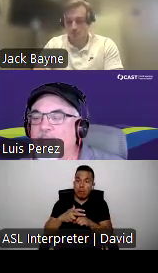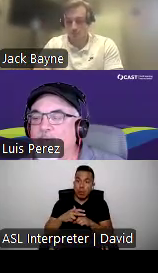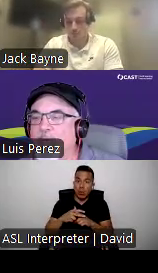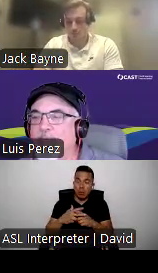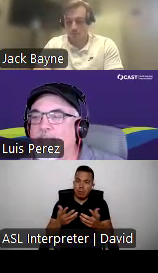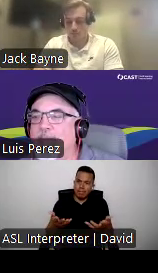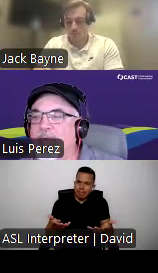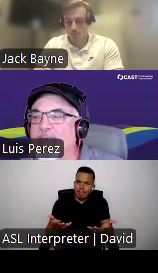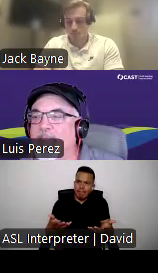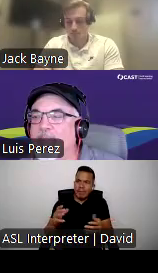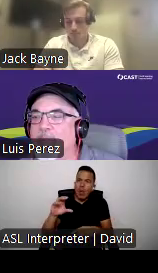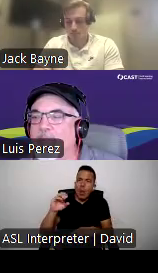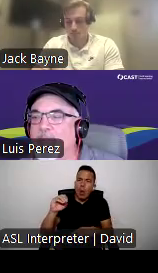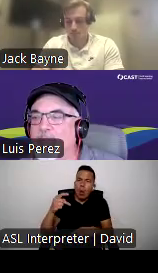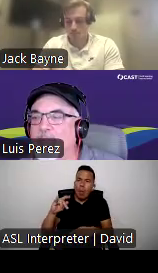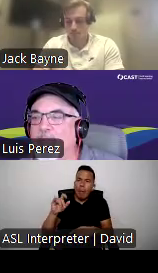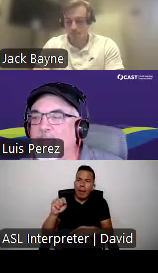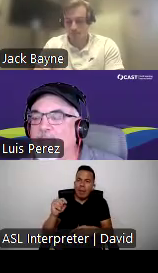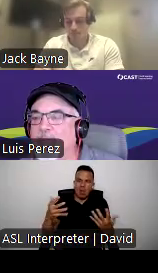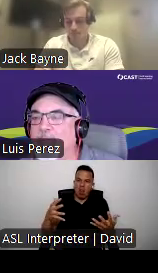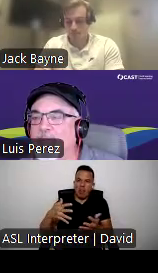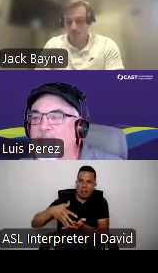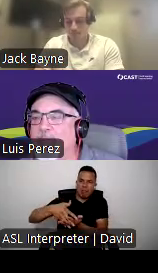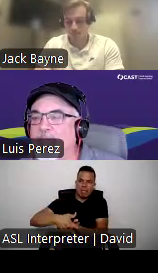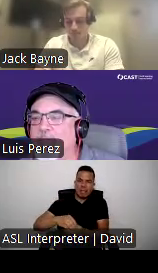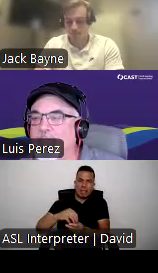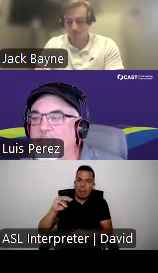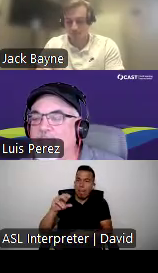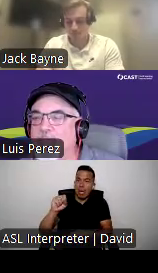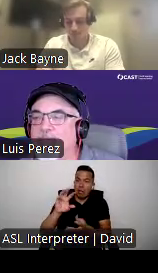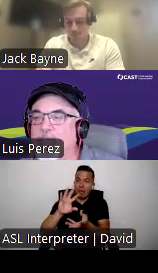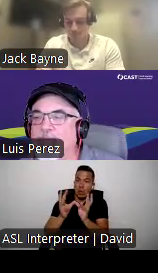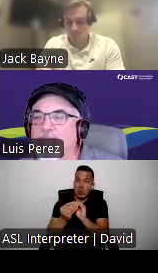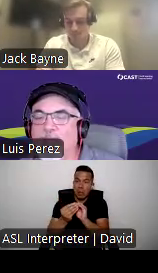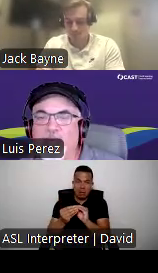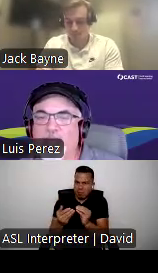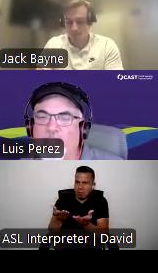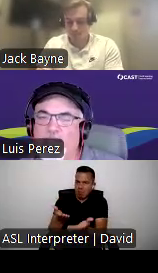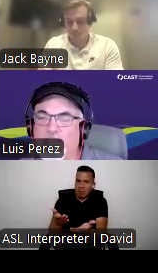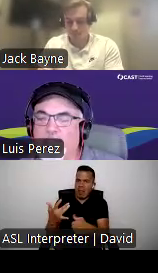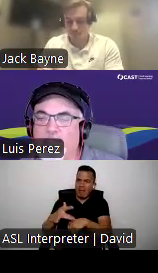Copilot, that's built into the Microsoft Suite, can also be very helpful. What I would say is